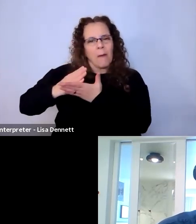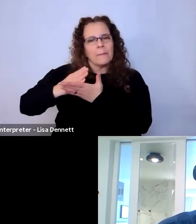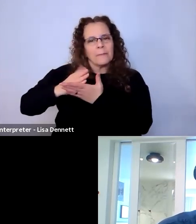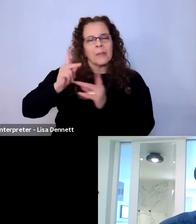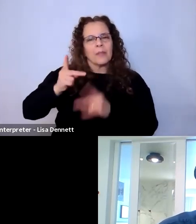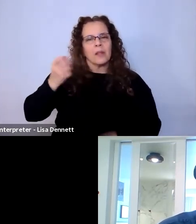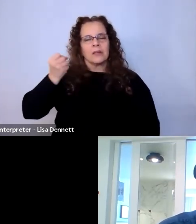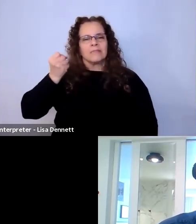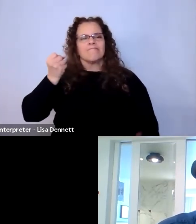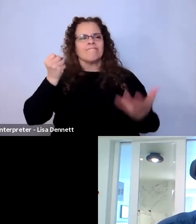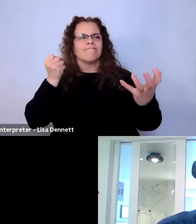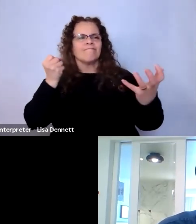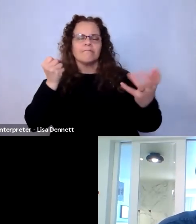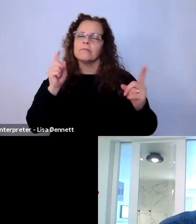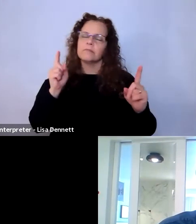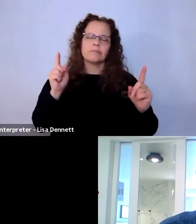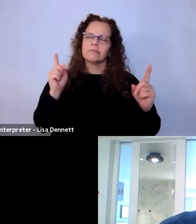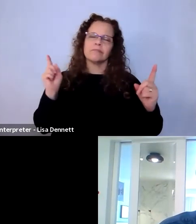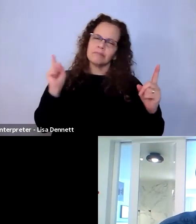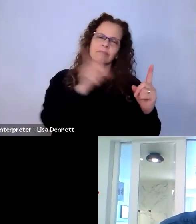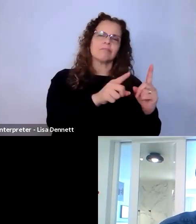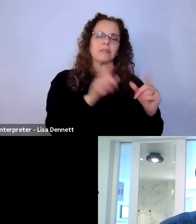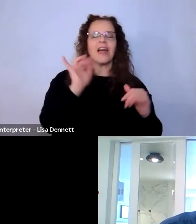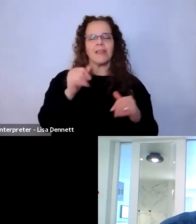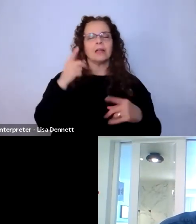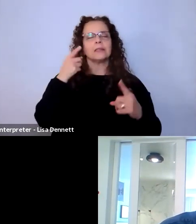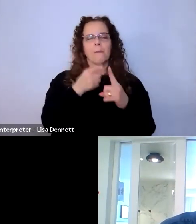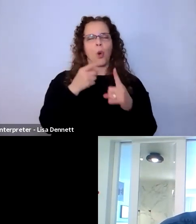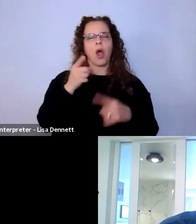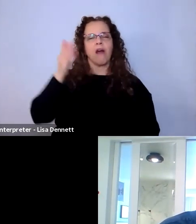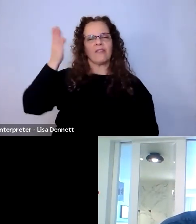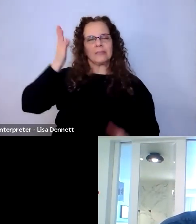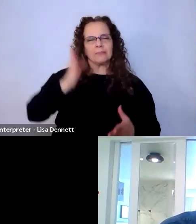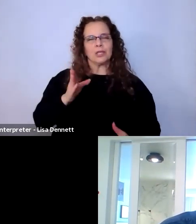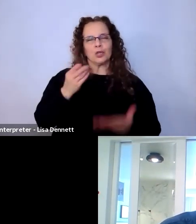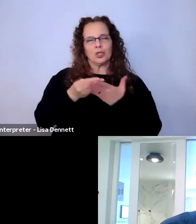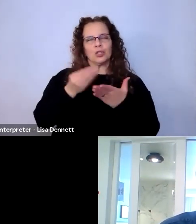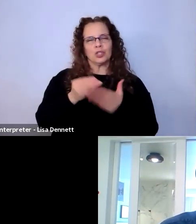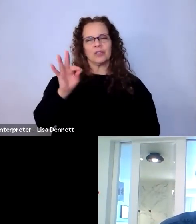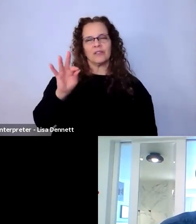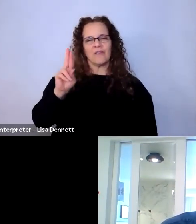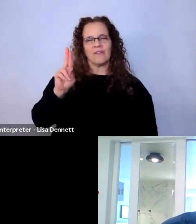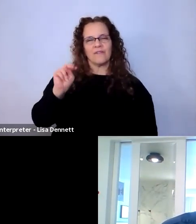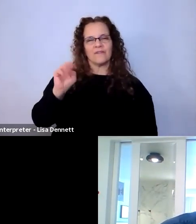people to meet where they are so that's what the speakers fun is really about it's about helping the conversation continue.